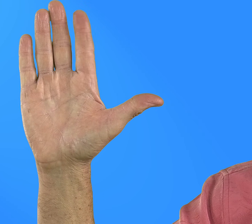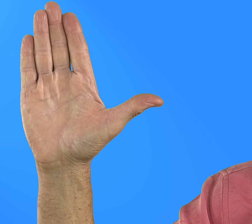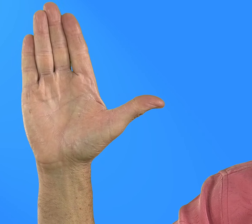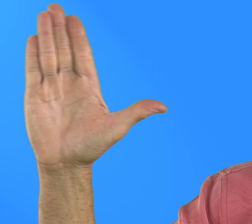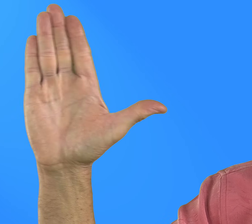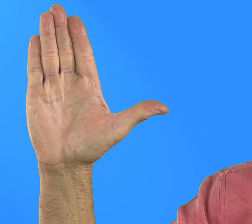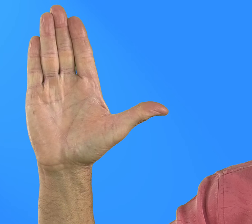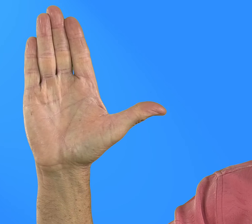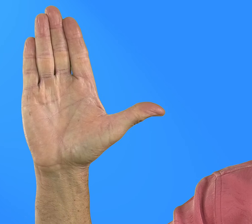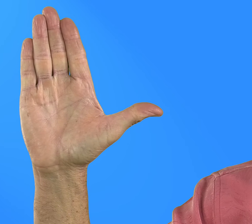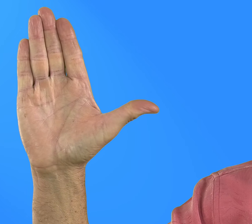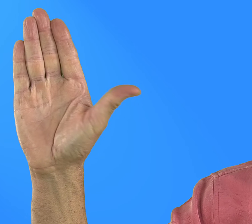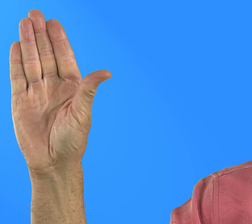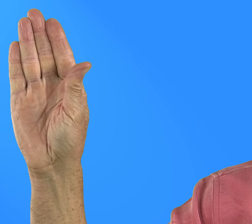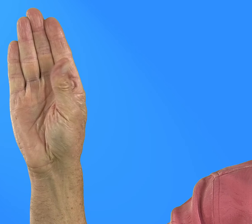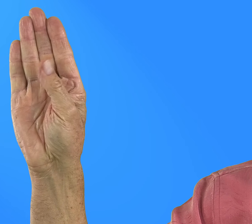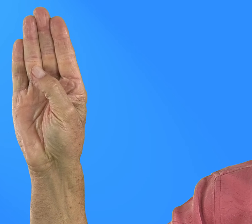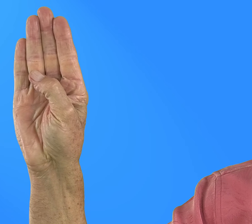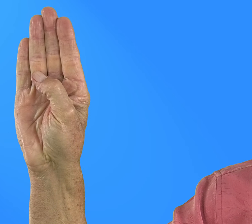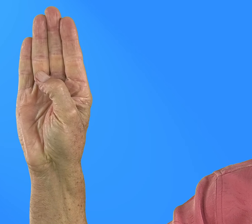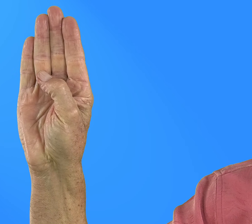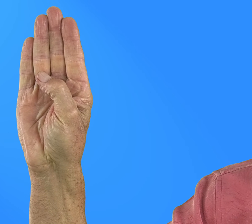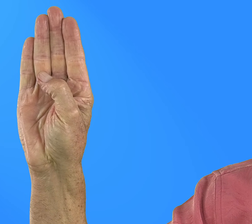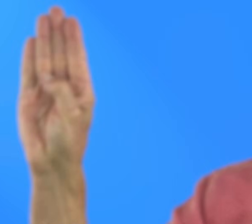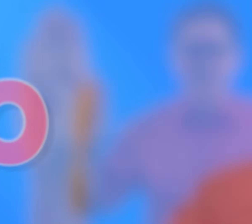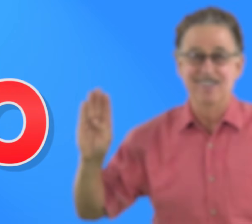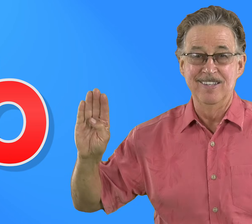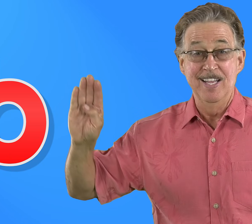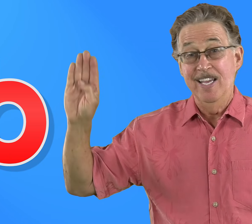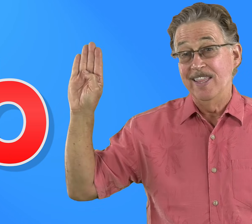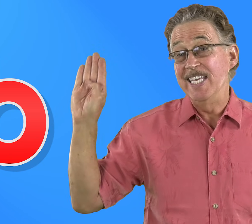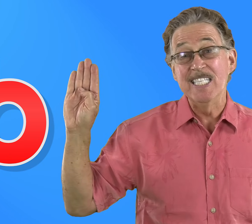Four fingers together, pointing up Thumb to the middle